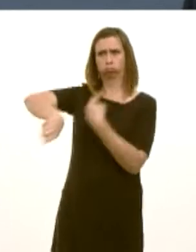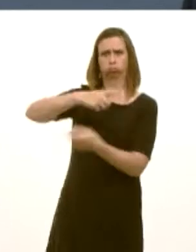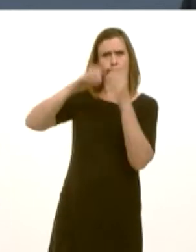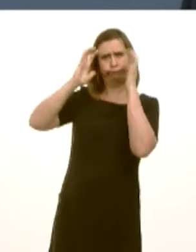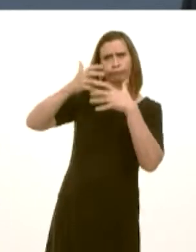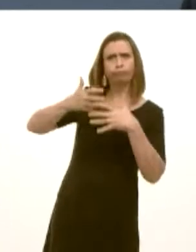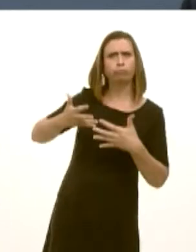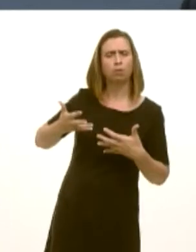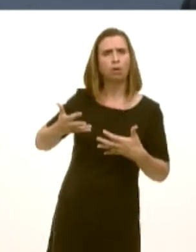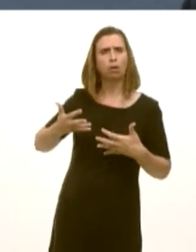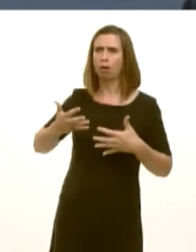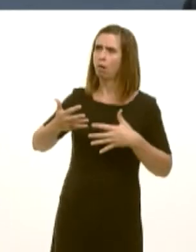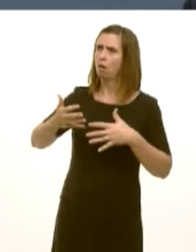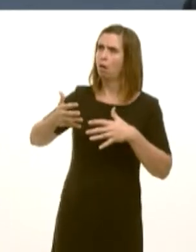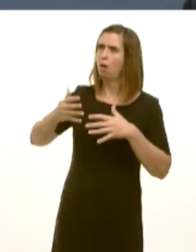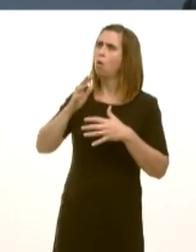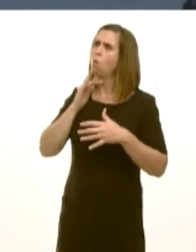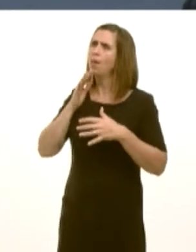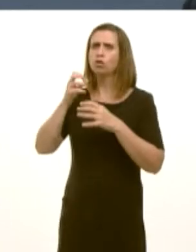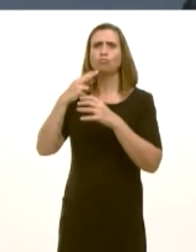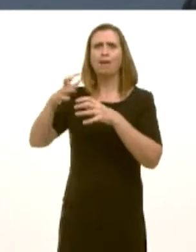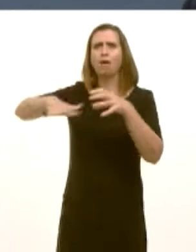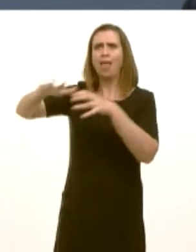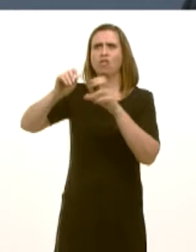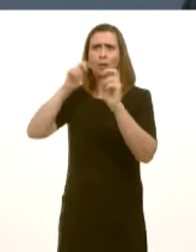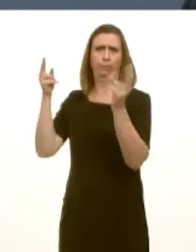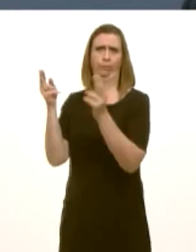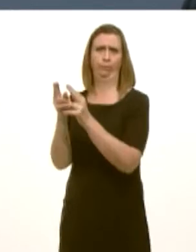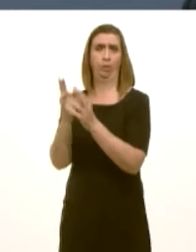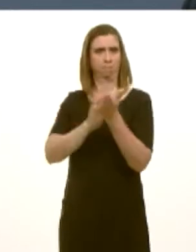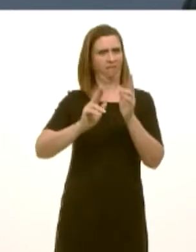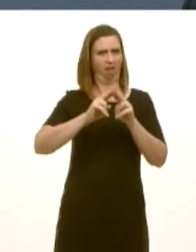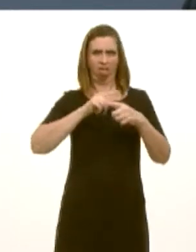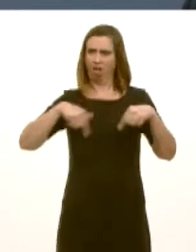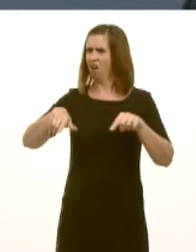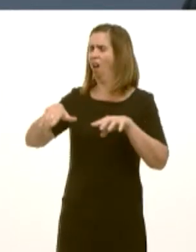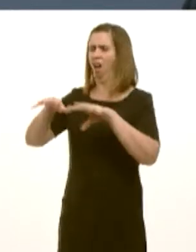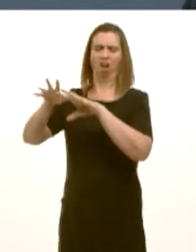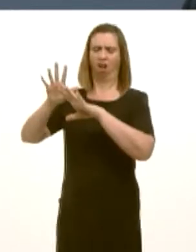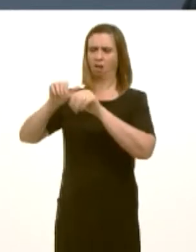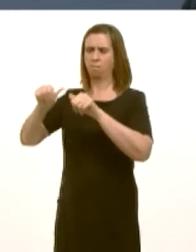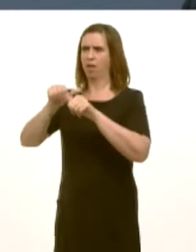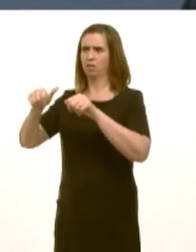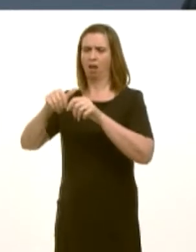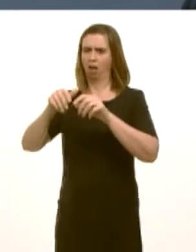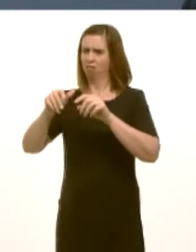have on Welsh in the Brecon area. Already, parents are deciding to move their children out of Welsh- medium education because